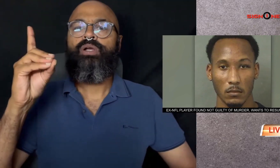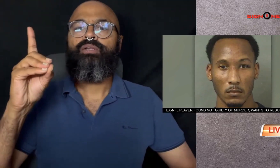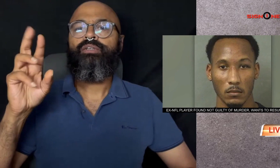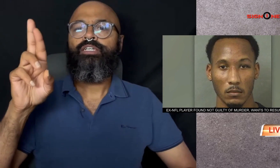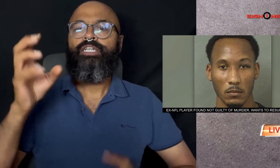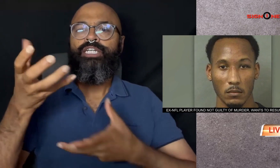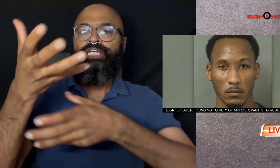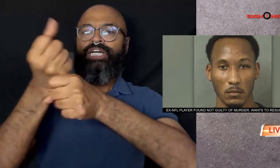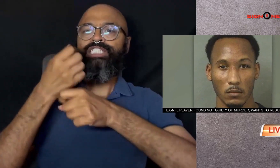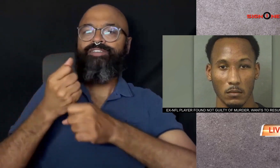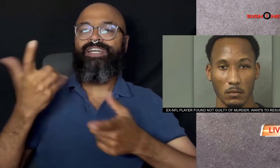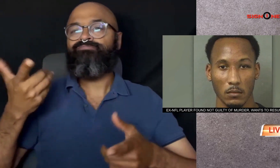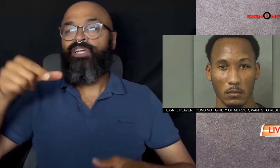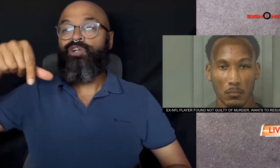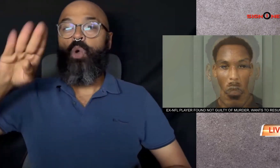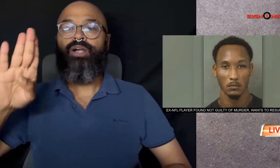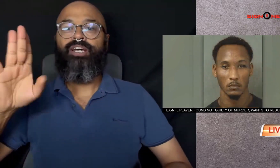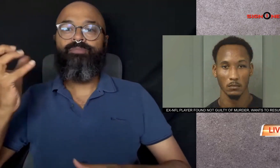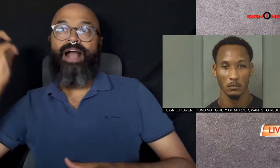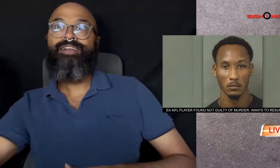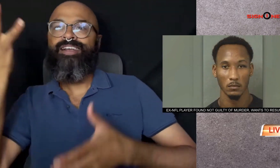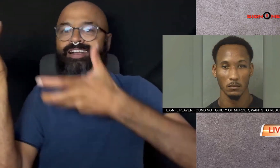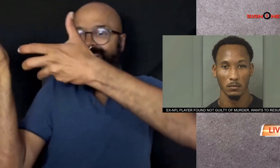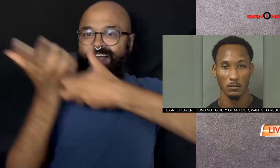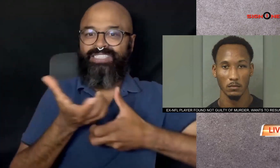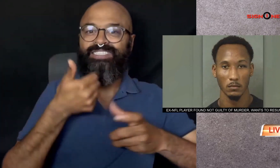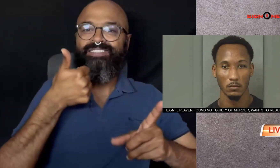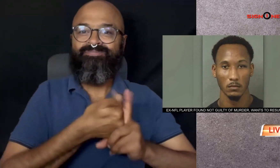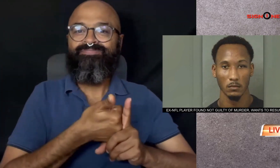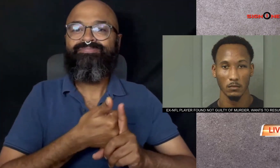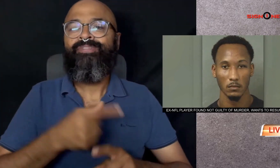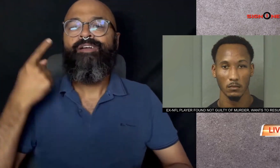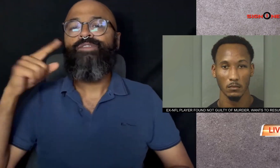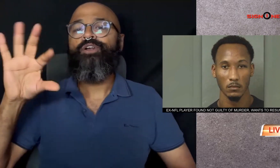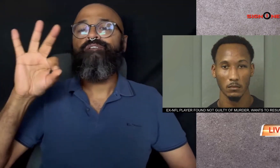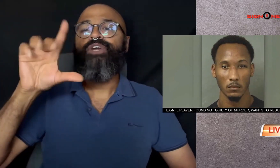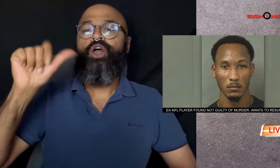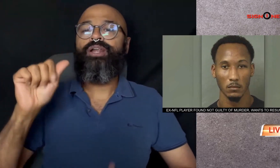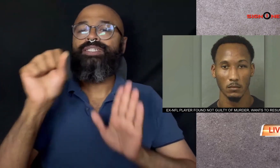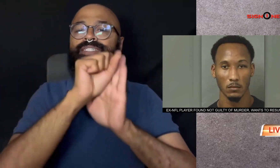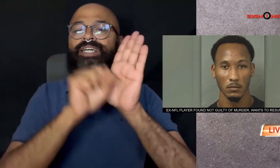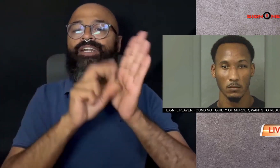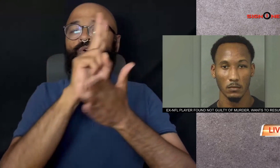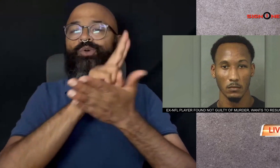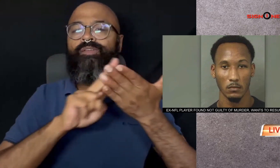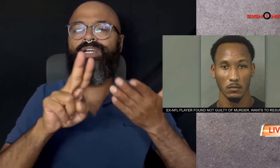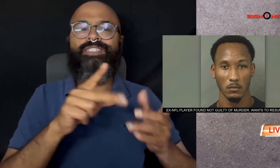Rudolph was a former wide receiver for Florida State University from 2014 to 2016